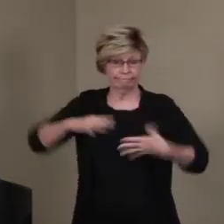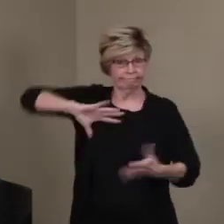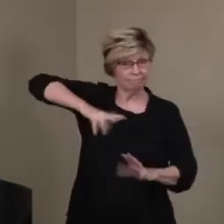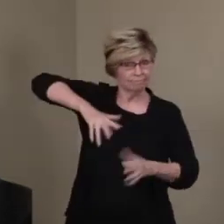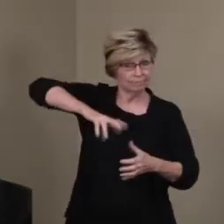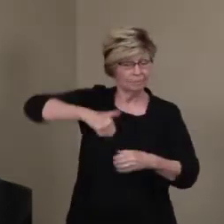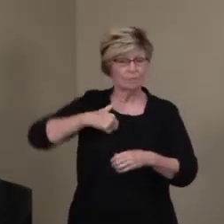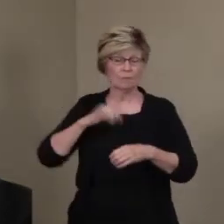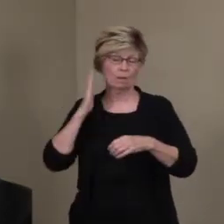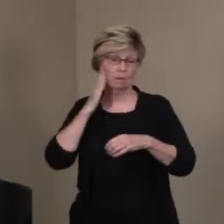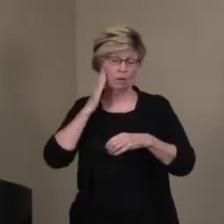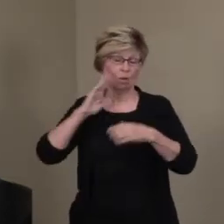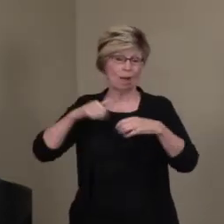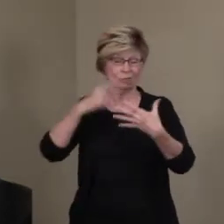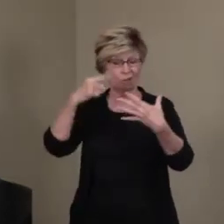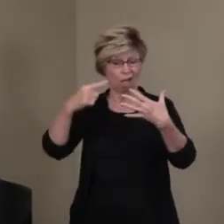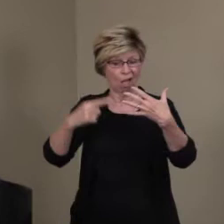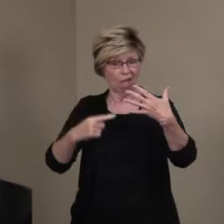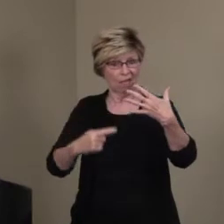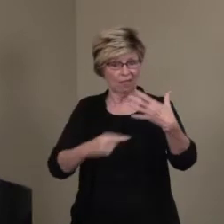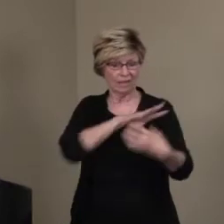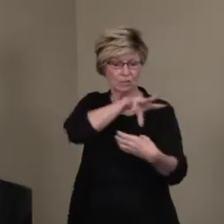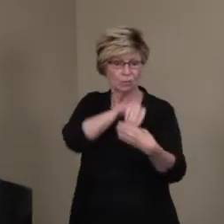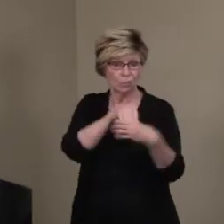how to cook do they know how to you know wash clothes do they know how to do the